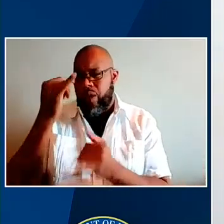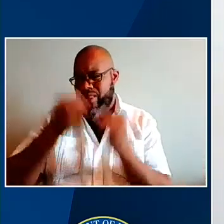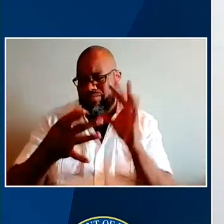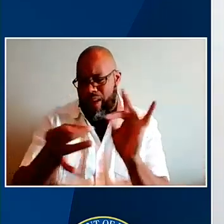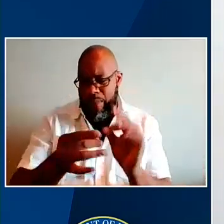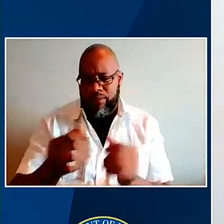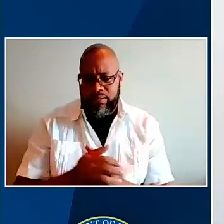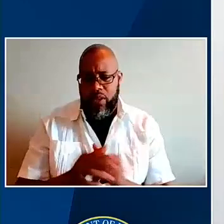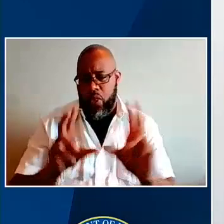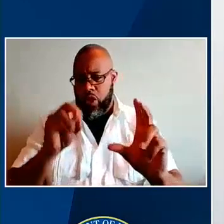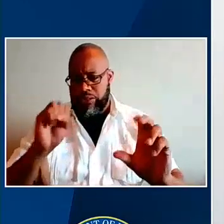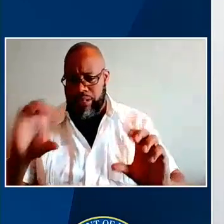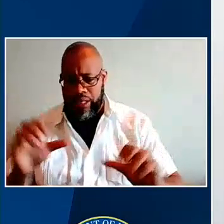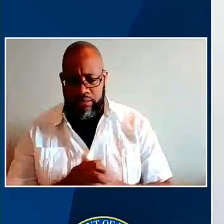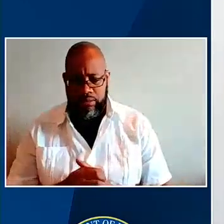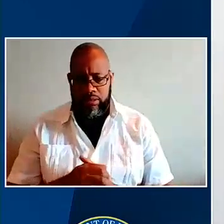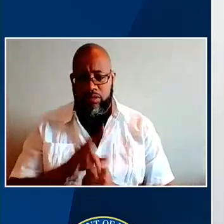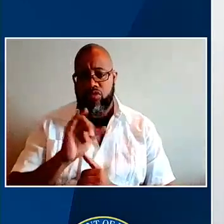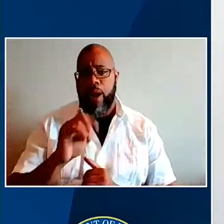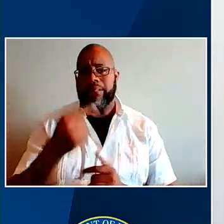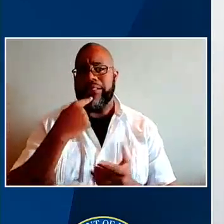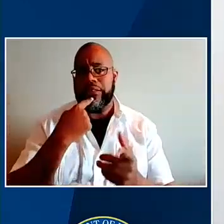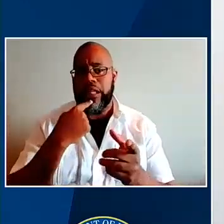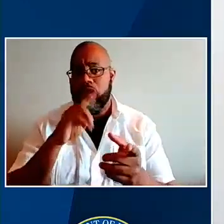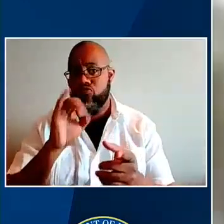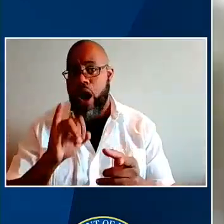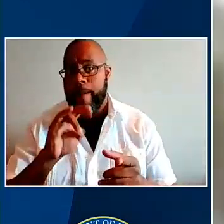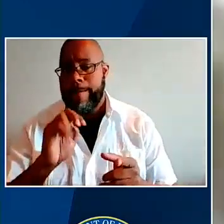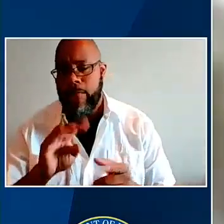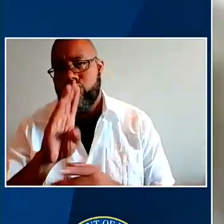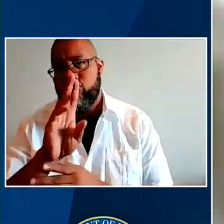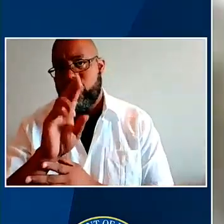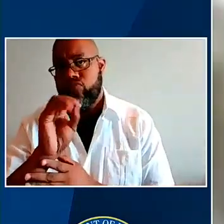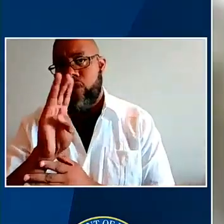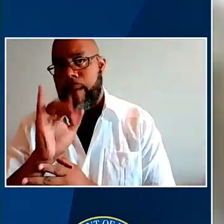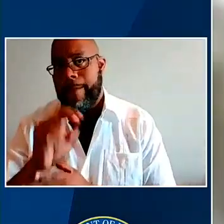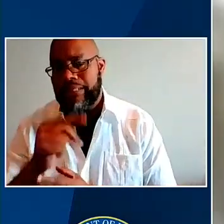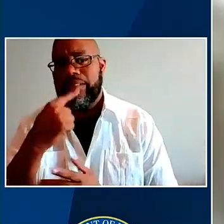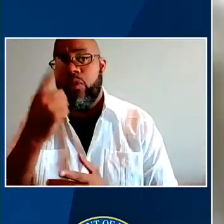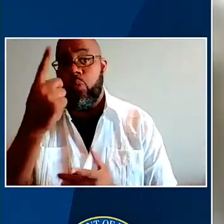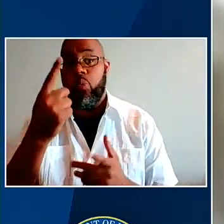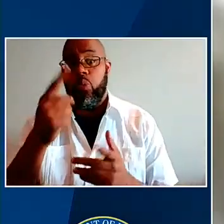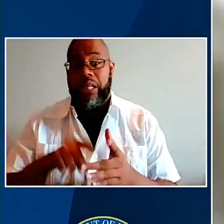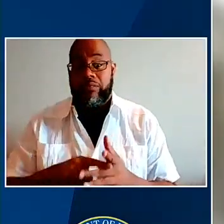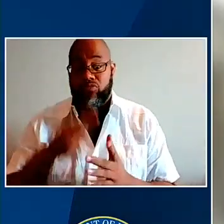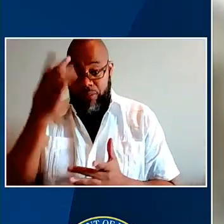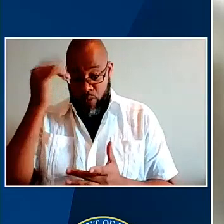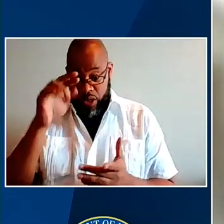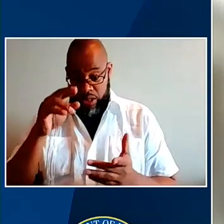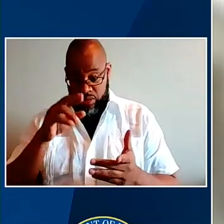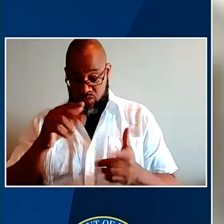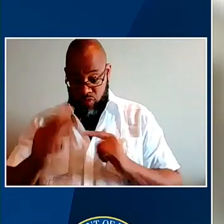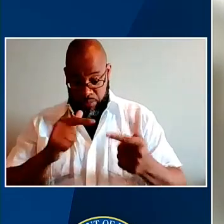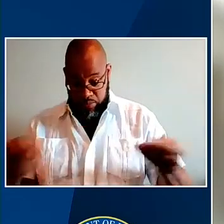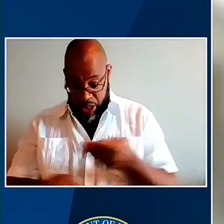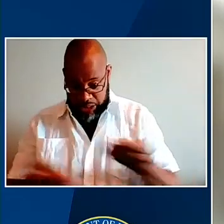something Robyn said is that, one of the impetus for reciprocity was that states